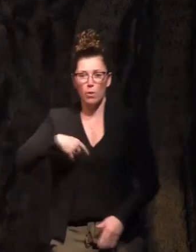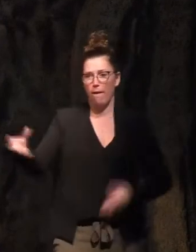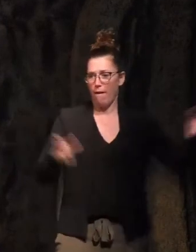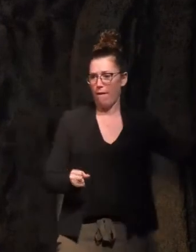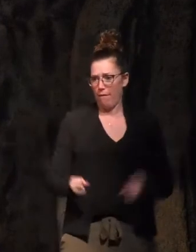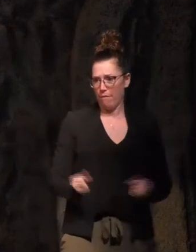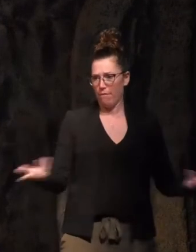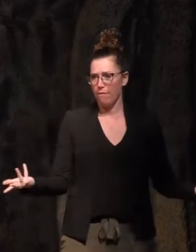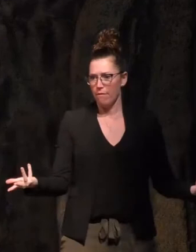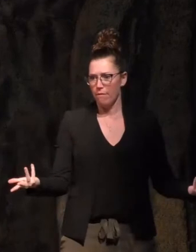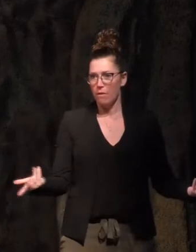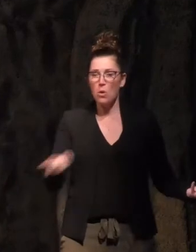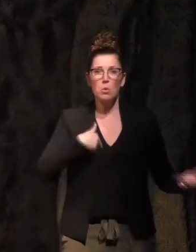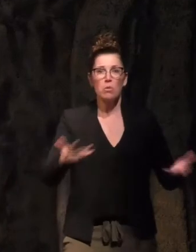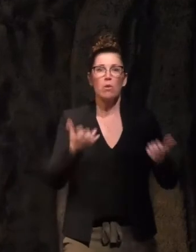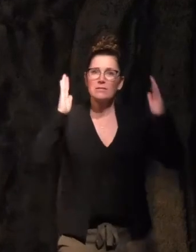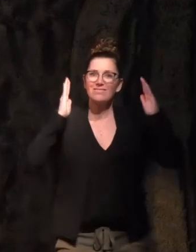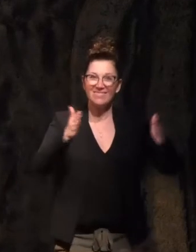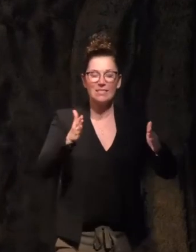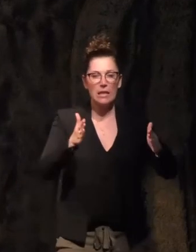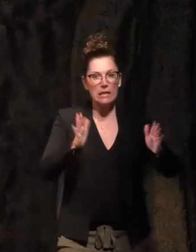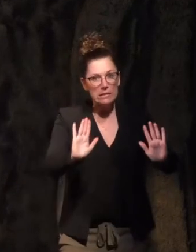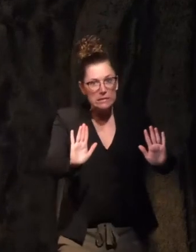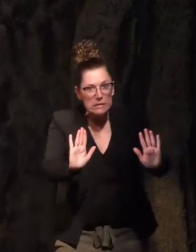If we wanna convince a not-quite union, run,